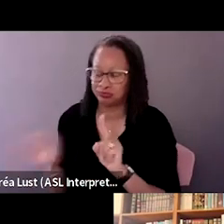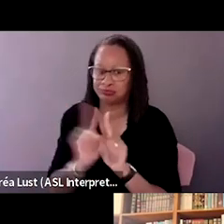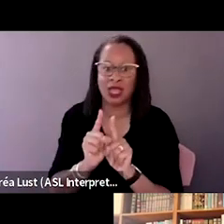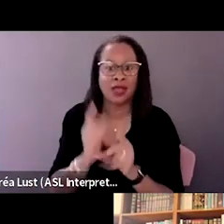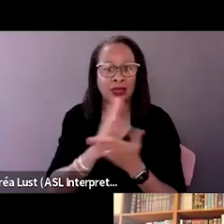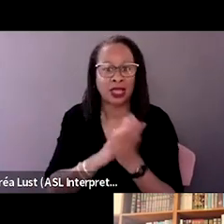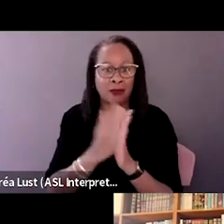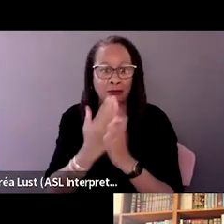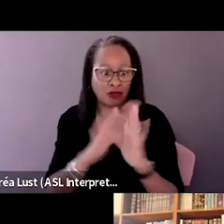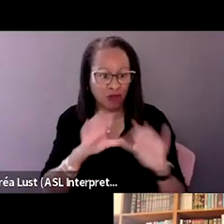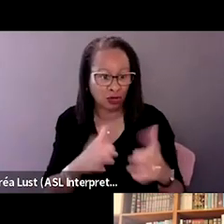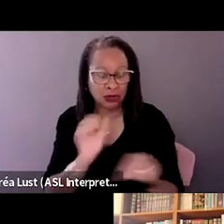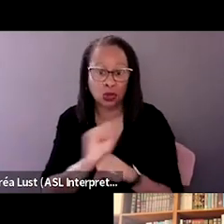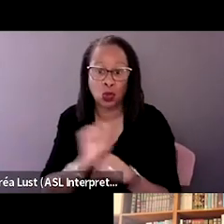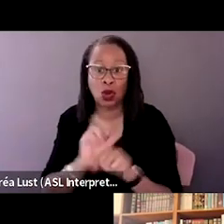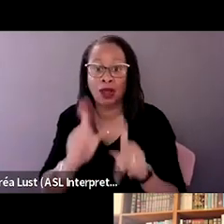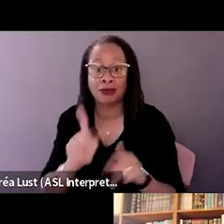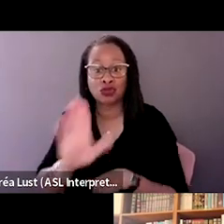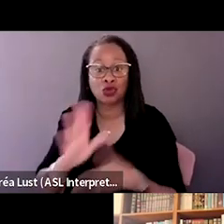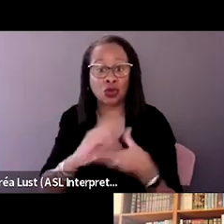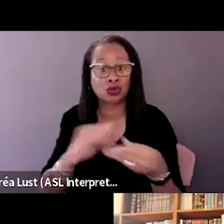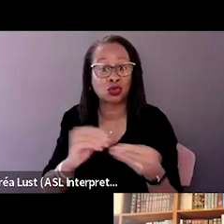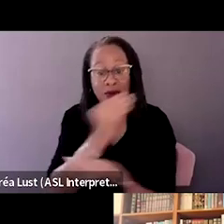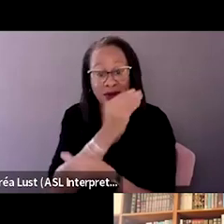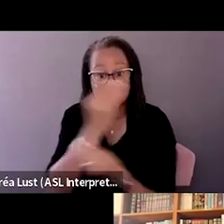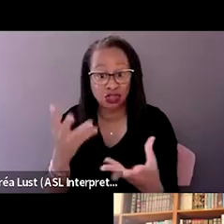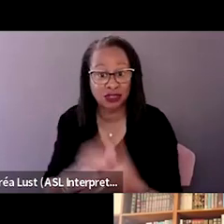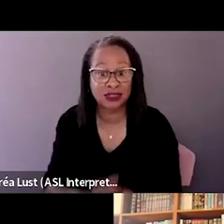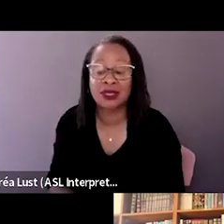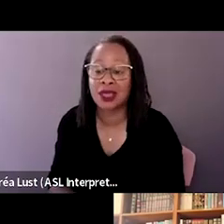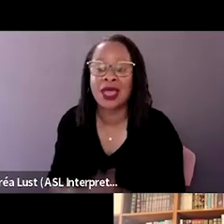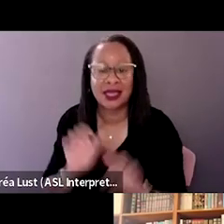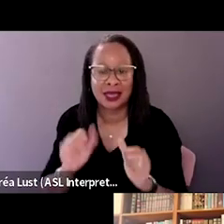and you will get to work up your story materials can be incredibly powerful.